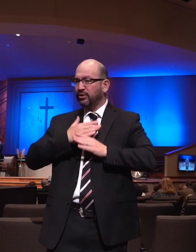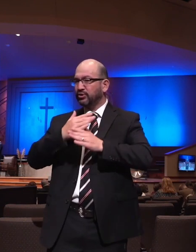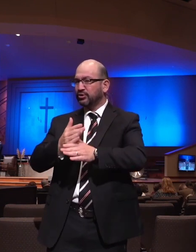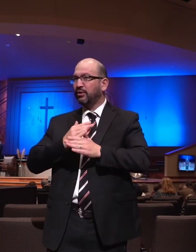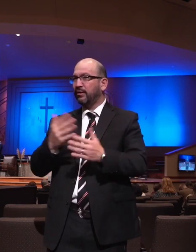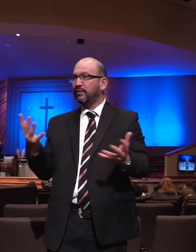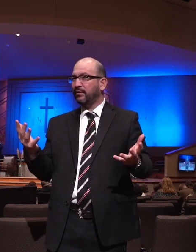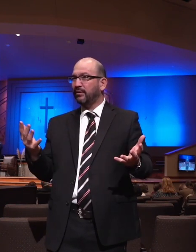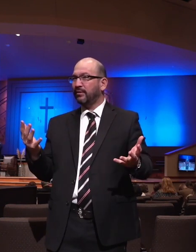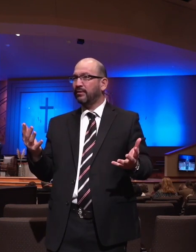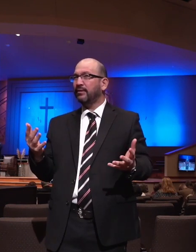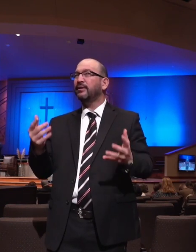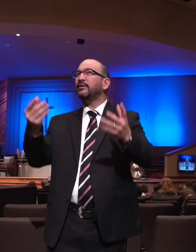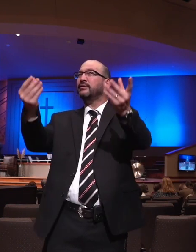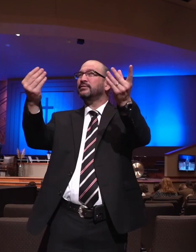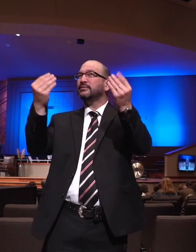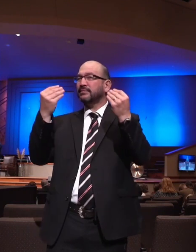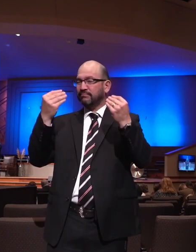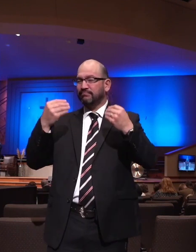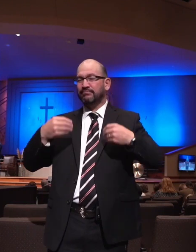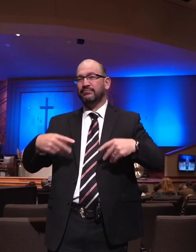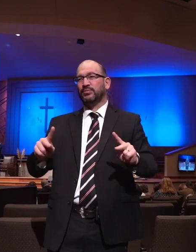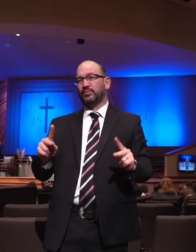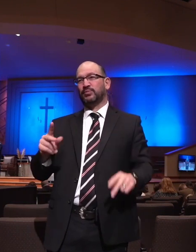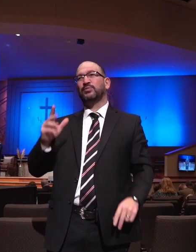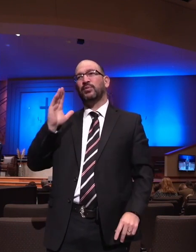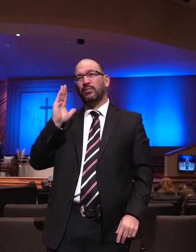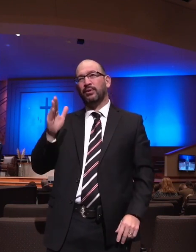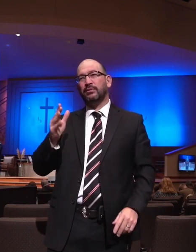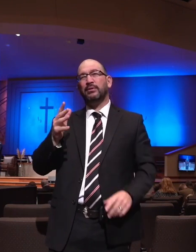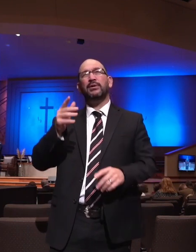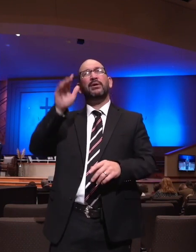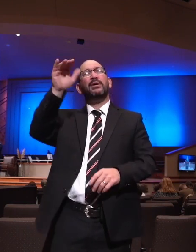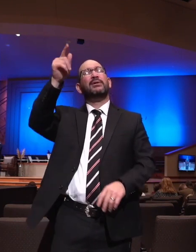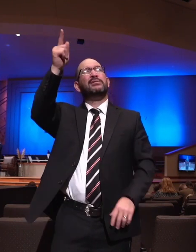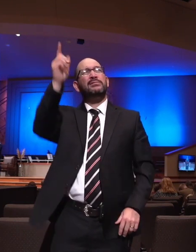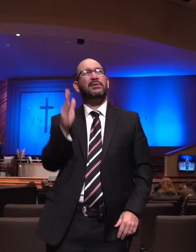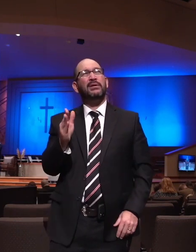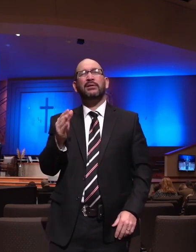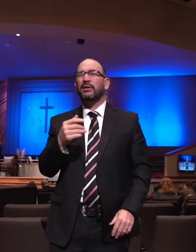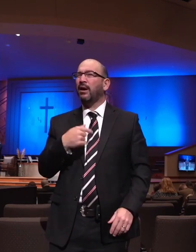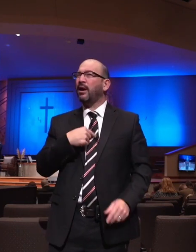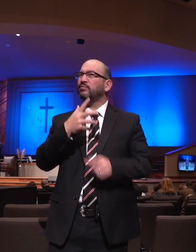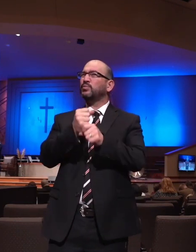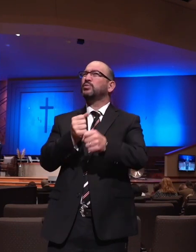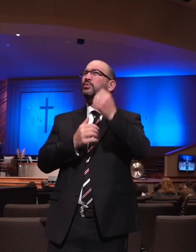I'll tell you God's going to do something and you're going to trust God God I'm stepping I'm asking for a two-week